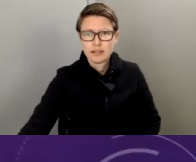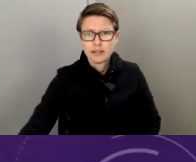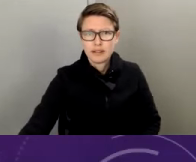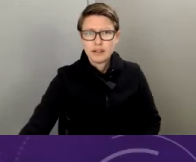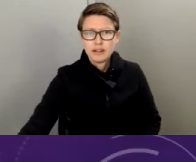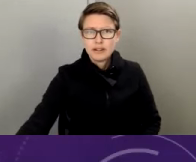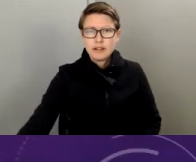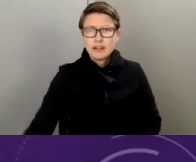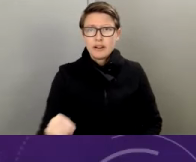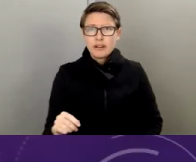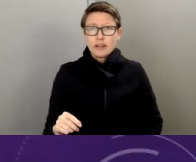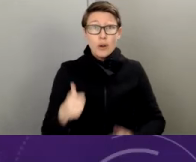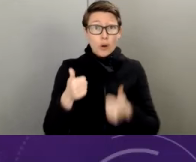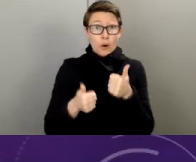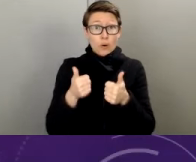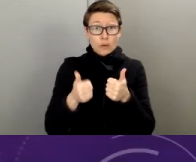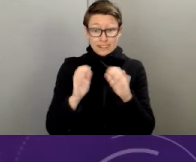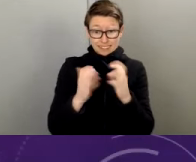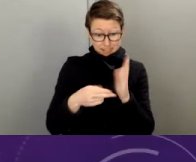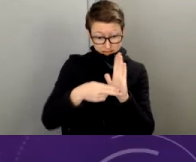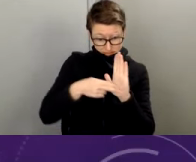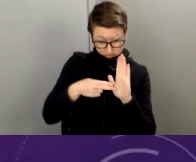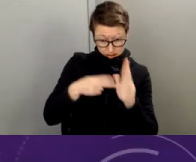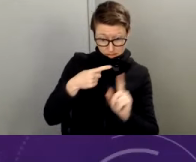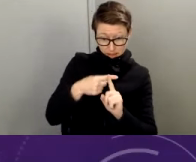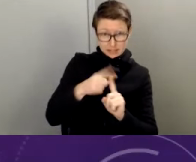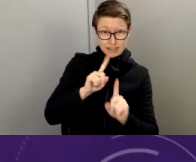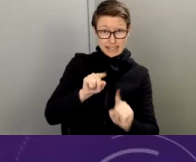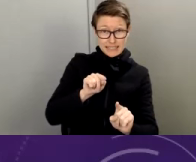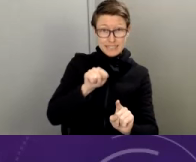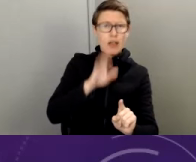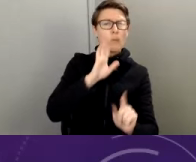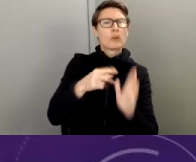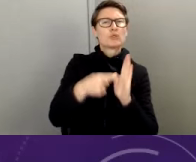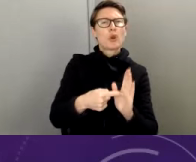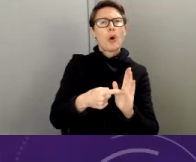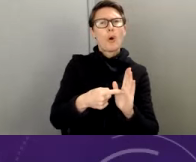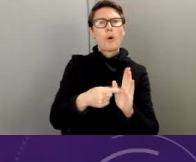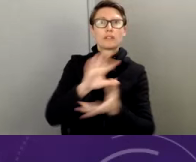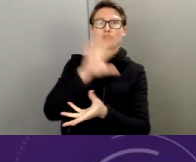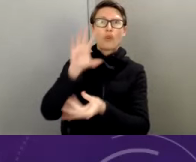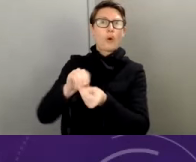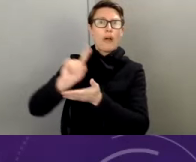that are designated as passive attendance will show the total hours column. So. So if you're not a positive attendance